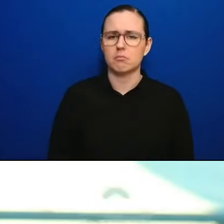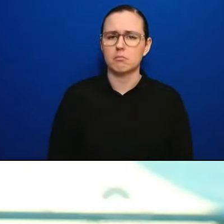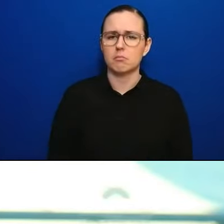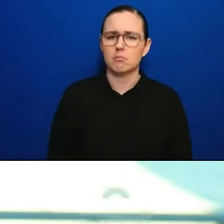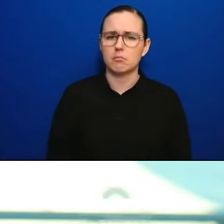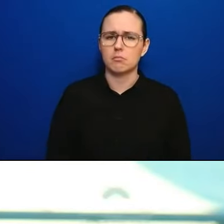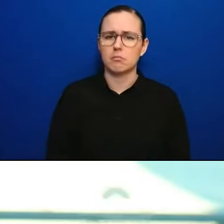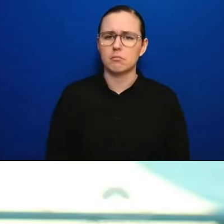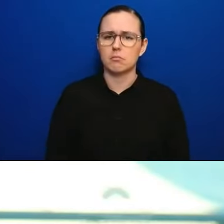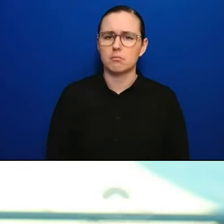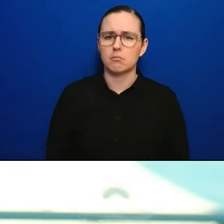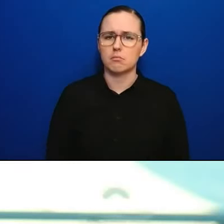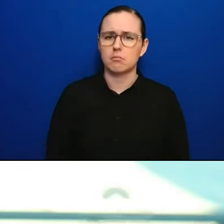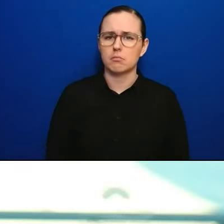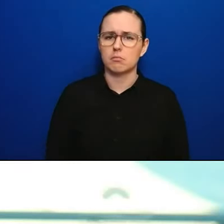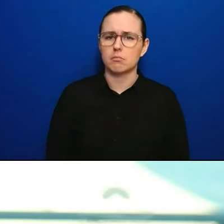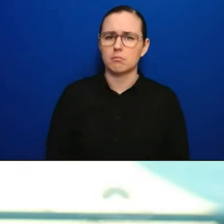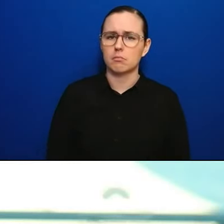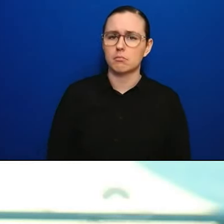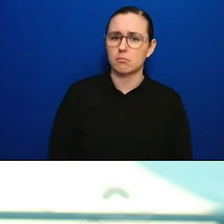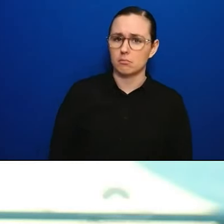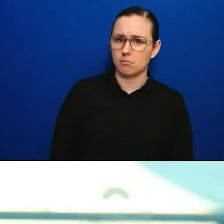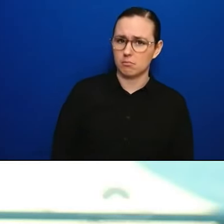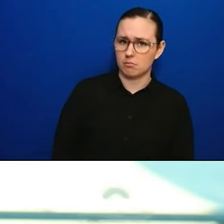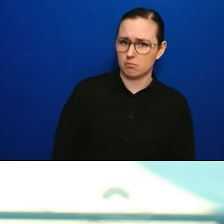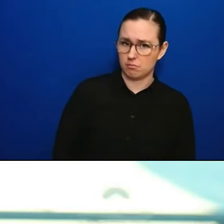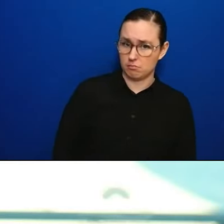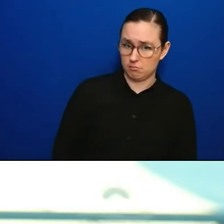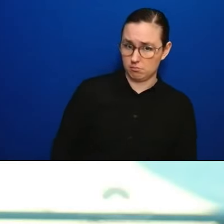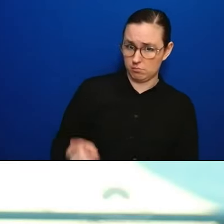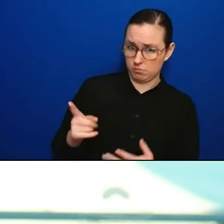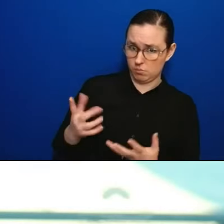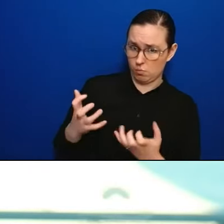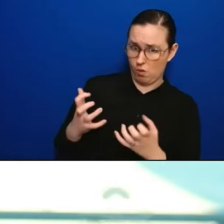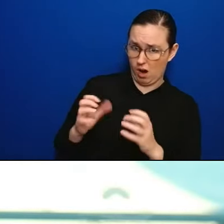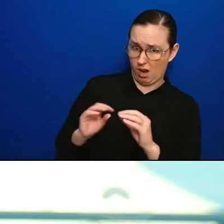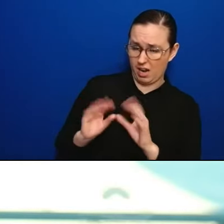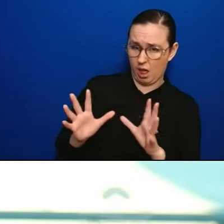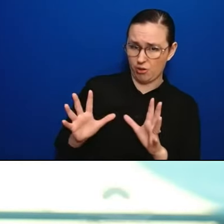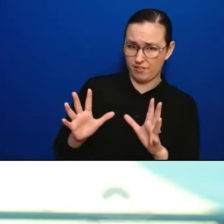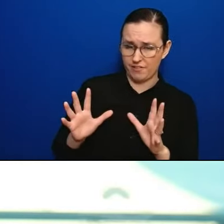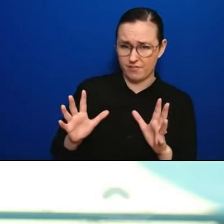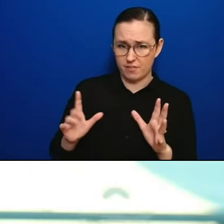question. Sorry.